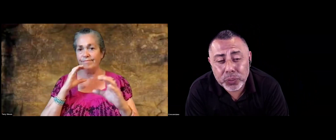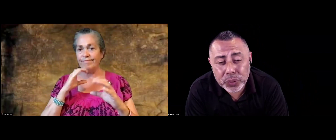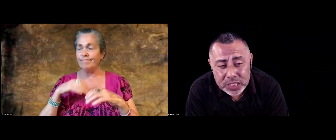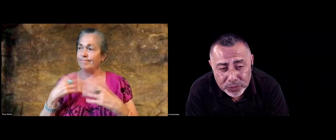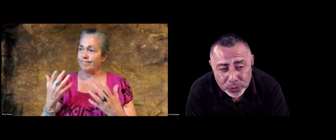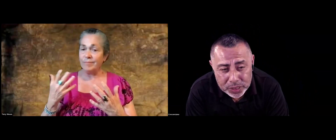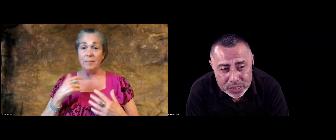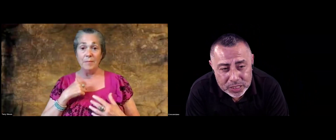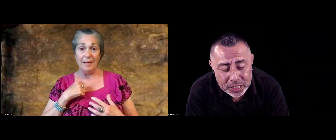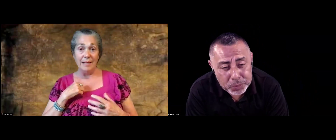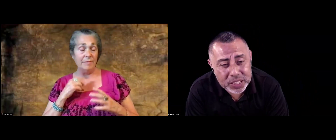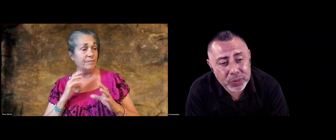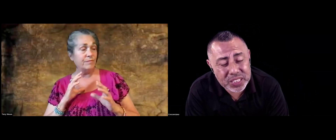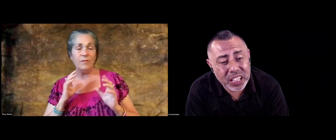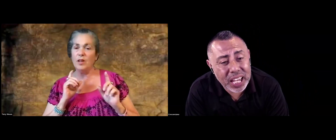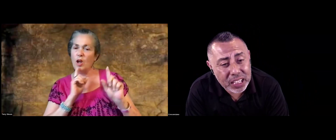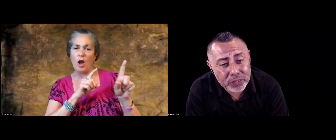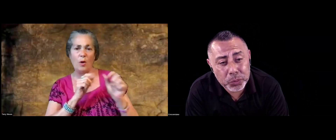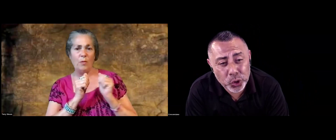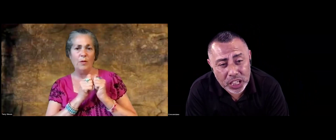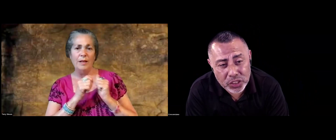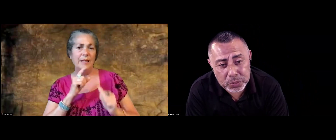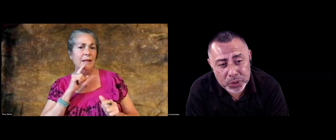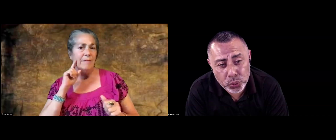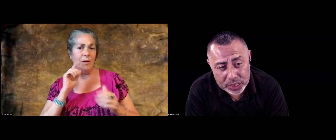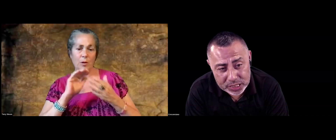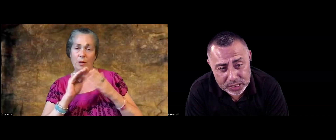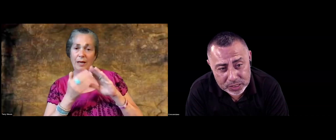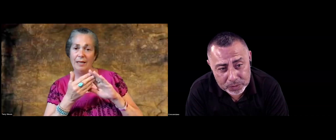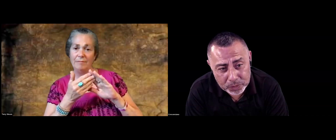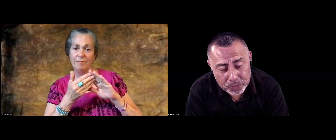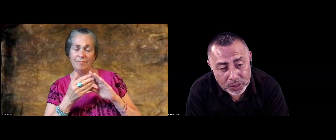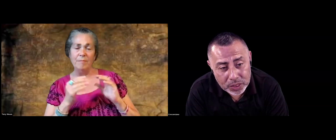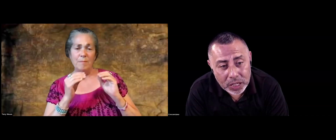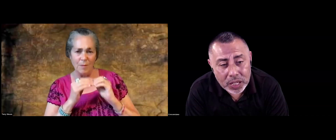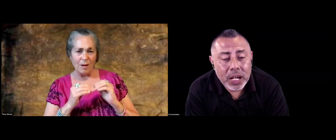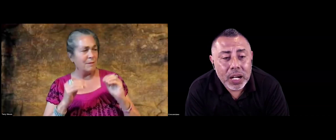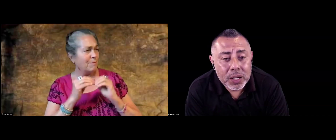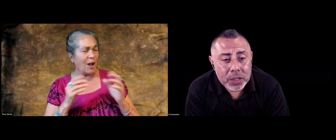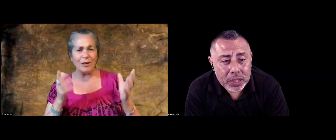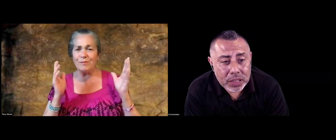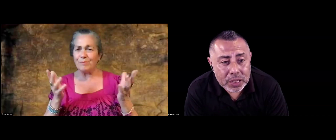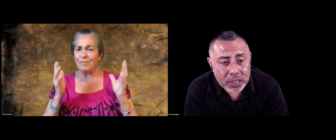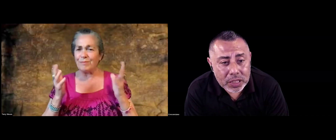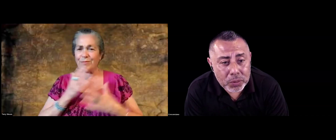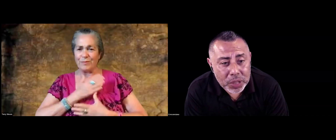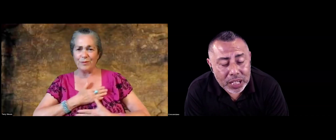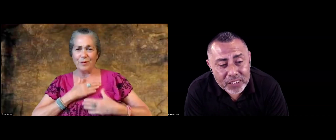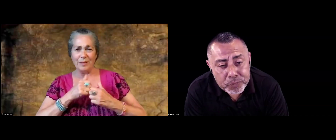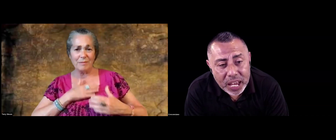And the reason for this is because there was a lack of communication between us.